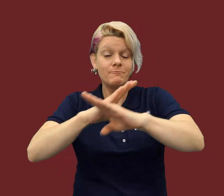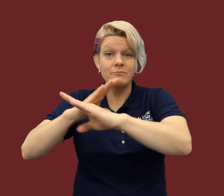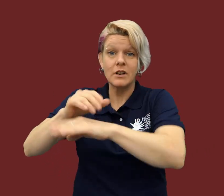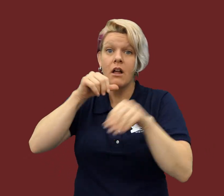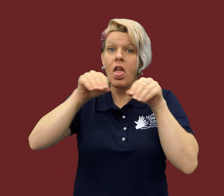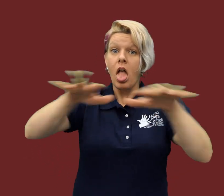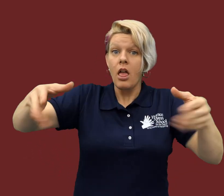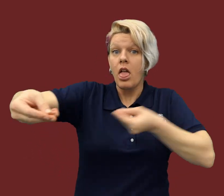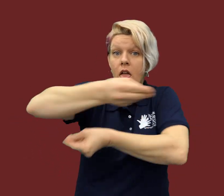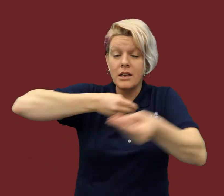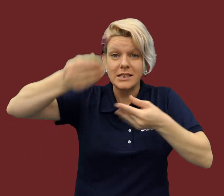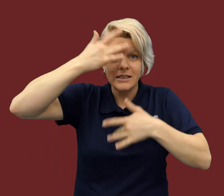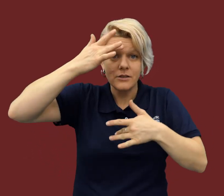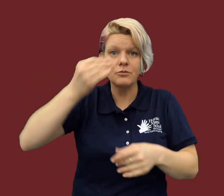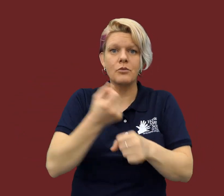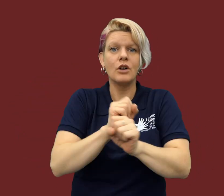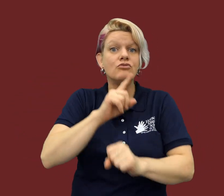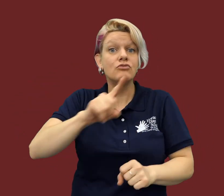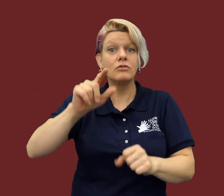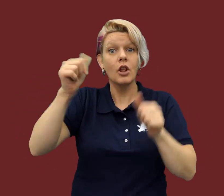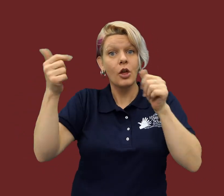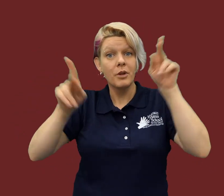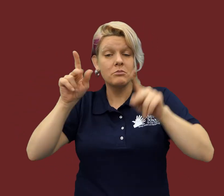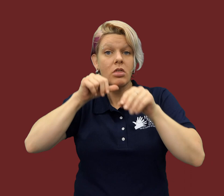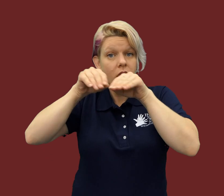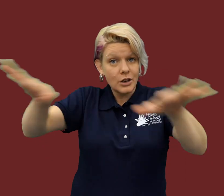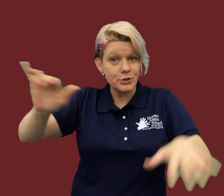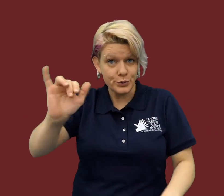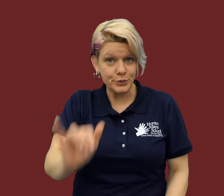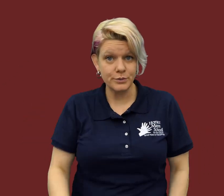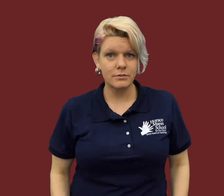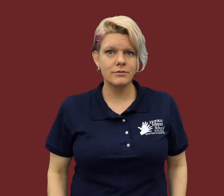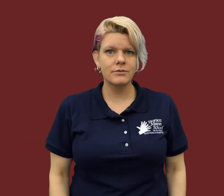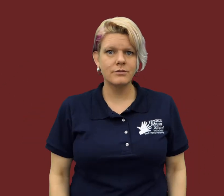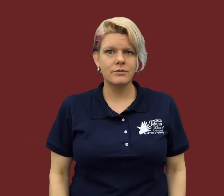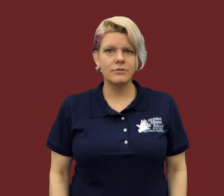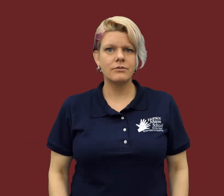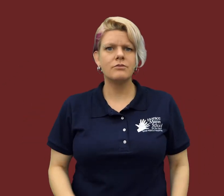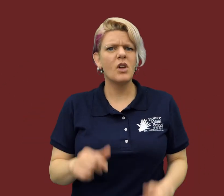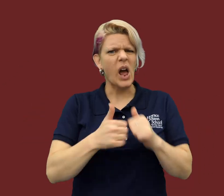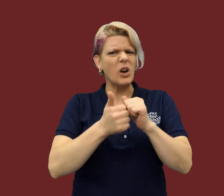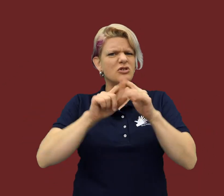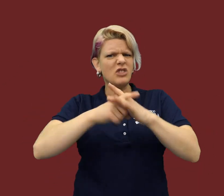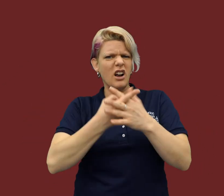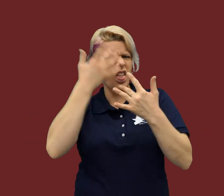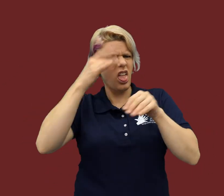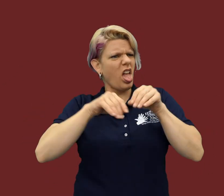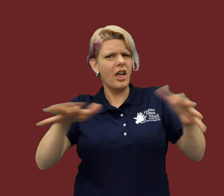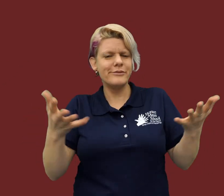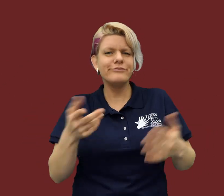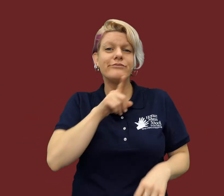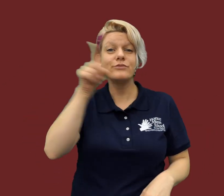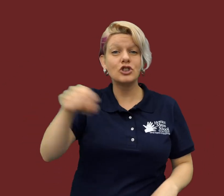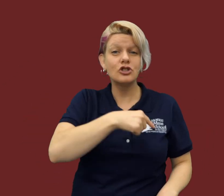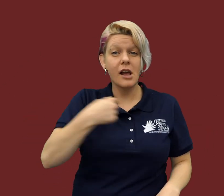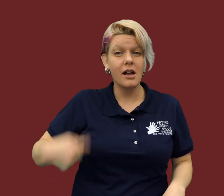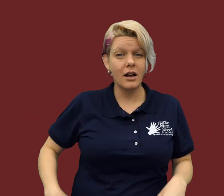sick and stop the spread to others as well. How did this virus happen? It first occurred